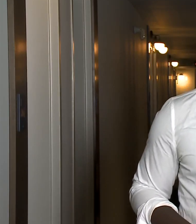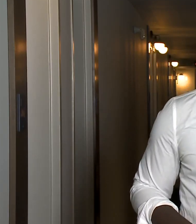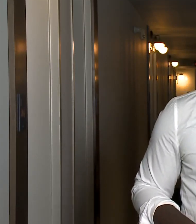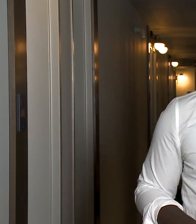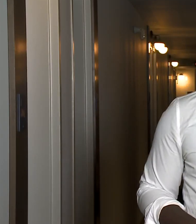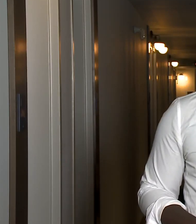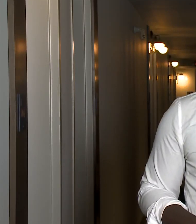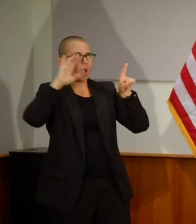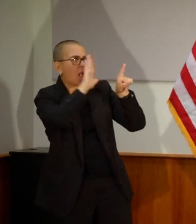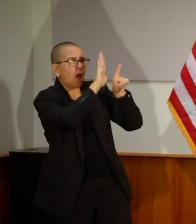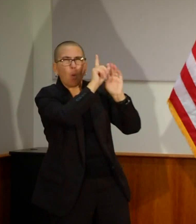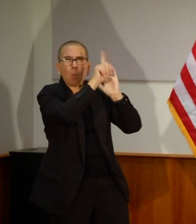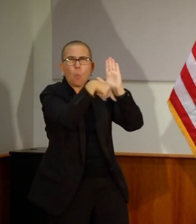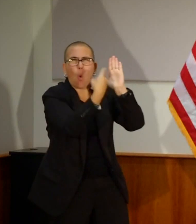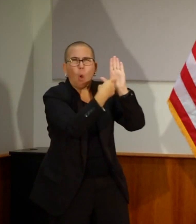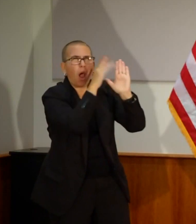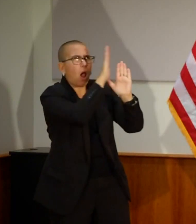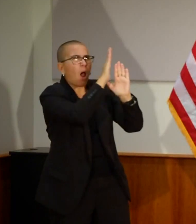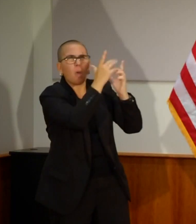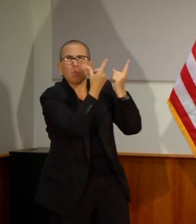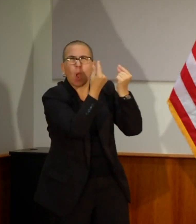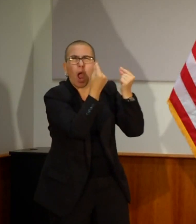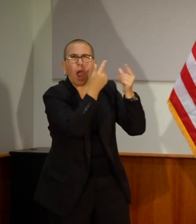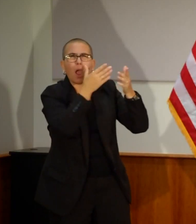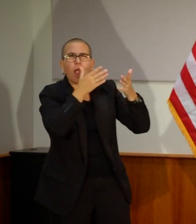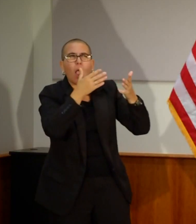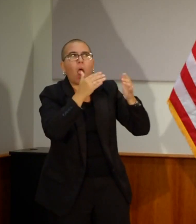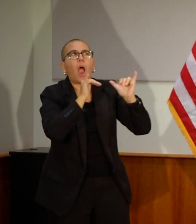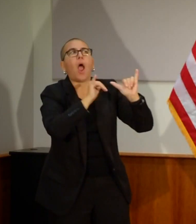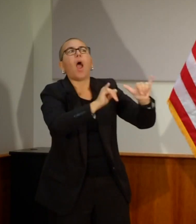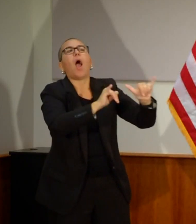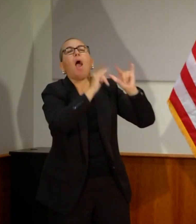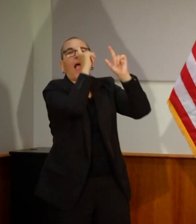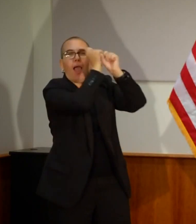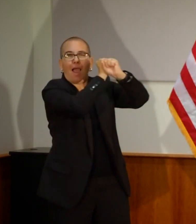Reporter: YOU COULD CALL A SOMEWHAT OF Reporter: YOU COULD CALL A SOMEWHAT OF A Reporter: YOU COULD CALL A SOMEWHAT OF A NEW Reporter: YOU COULD CALL A SOMEWHAT OF A NEW BEGINNING Reporter: YOU COULD CALL A SOMEWHAT OF A NEW BEGINNING FOR SOMEWHAT OF A NEW BEGINNING FOR SOMEWHAT OF A NEW BEGINNING FOR THE SOMEWHAT OF A NEW BEGINNING FOR THE MINNESOTA SOMEWHAT OF A NEW BEGINNING FOR THE MINNESOTA NATIONAL SOMEWHAT OF A NEW BEGINNING FOR THE MINNESOTA NATIONAL GUARD SOMEWHAT OF A NEW BEGINNING FOR THE MINNESOTA NATIONAL GUARD AS THE MINNESOTA NATIONAL GUARD AS THE MINNESOTA NATIONAL GUARD AS GENERAL THE MINNESOTA NATIONAL GUARD AS GENERAL SEAN THE MINNESOTA NATIONAL GUARD AS GENERAL SEAN MENKE THE MINNESOTA NATIONAL GUARD AS GENERAL SEAN MENKE STEPS THE MINNESOTA NATIONAL GUARD AS GENERAL SEAN MENKE STEPS INTO GENERAL SEAN MENKE STEPS INTO GENERAL SEAN MENKE STEPS INTO THE GENERAL SEAN MENKE STEPS INTO THE LEAD GENERAL SEAN MENKE STEPS INTO THE LEAD FOR GENERAL SEAN MENKE STEPS INTO THE LEAD FOR THE GENERAL SEAN MENKE STEPS INTO THE LEAD FOR THE NEXT GENERAL SEAN MENKE STEPS INTO THE LEAD FOR THE NEXT SEVEN